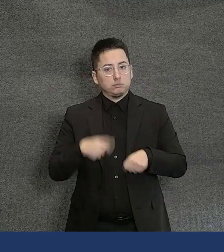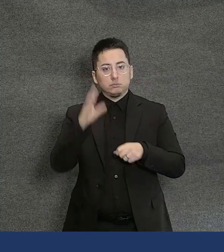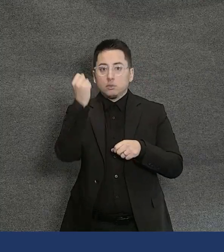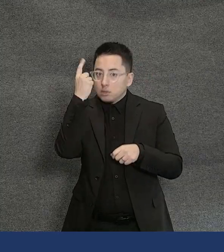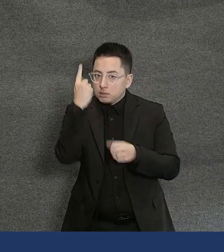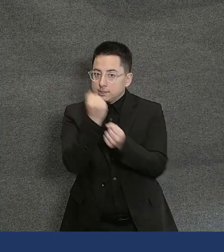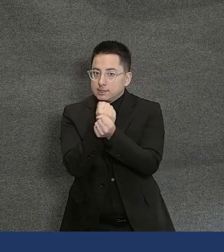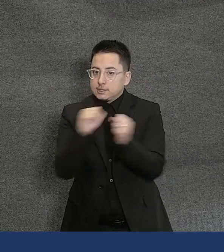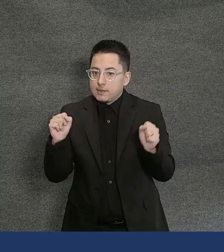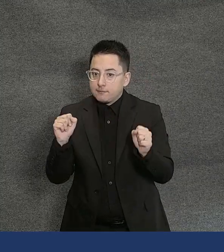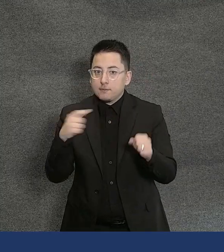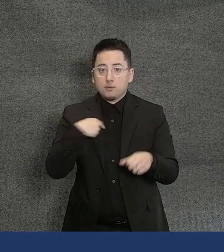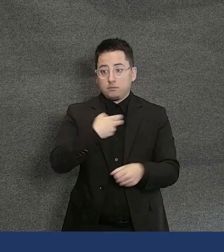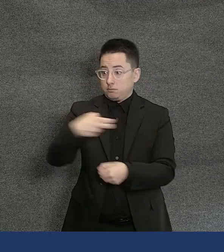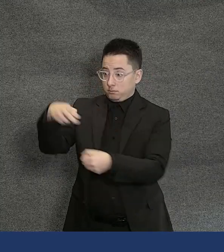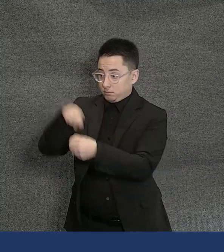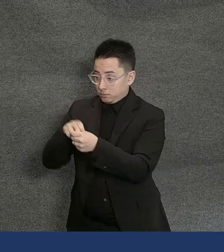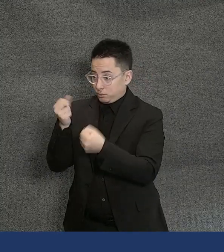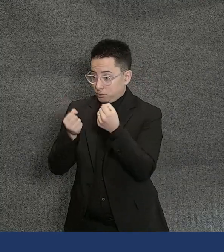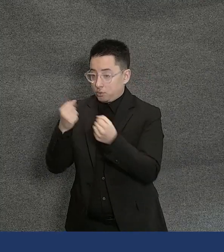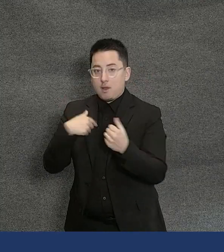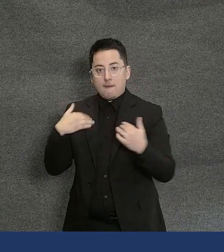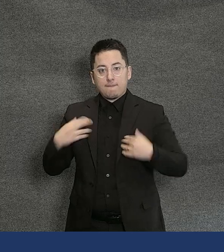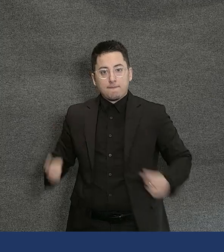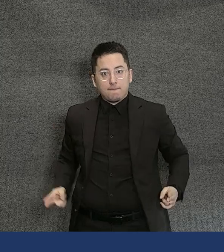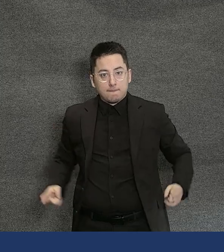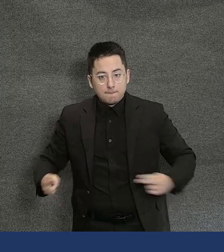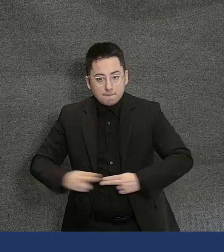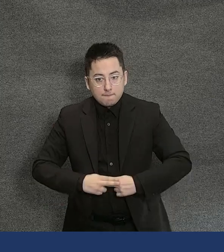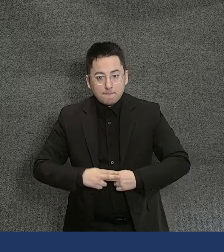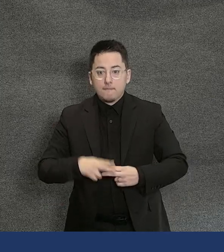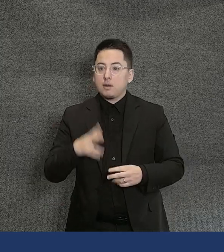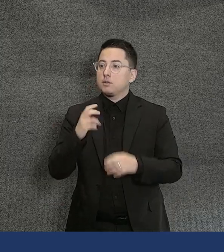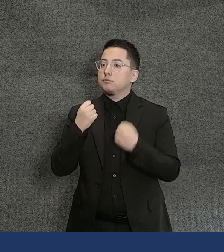and safely get transported to where I need to go.